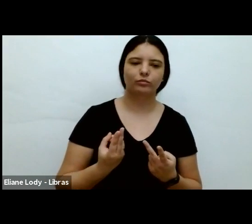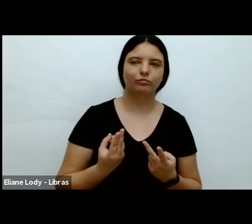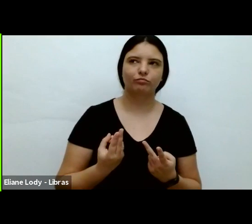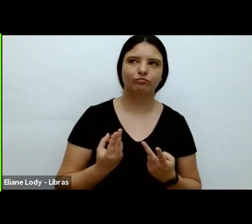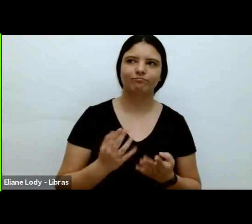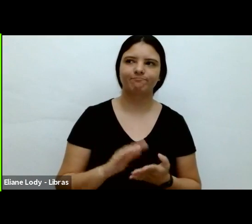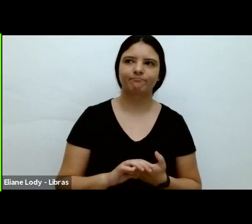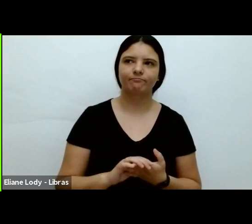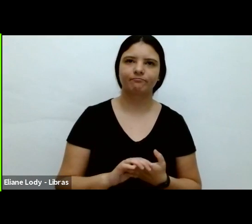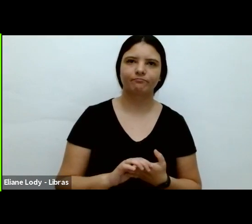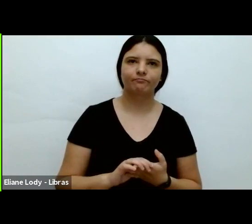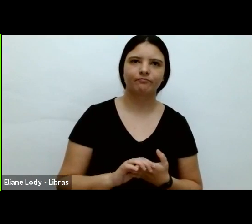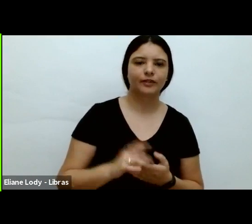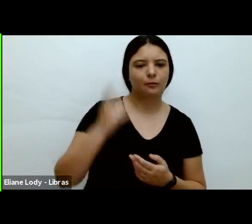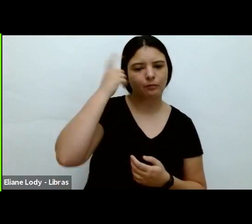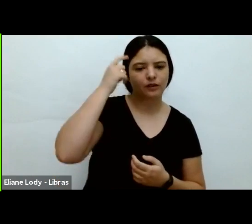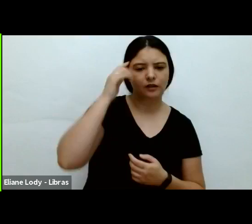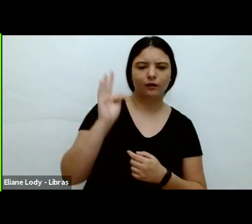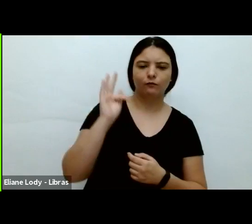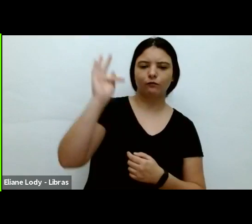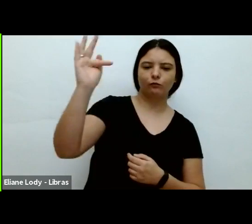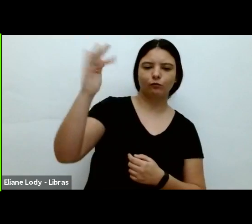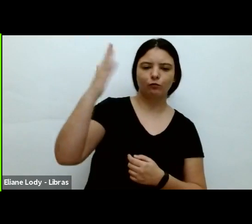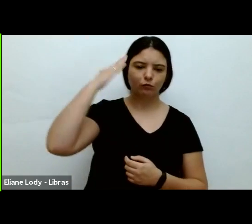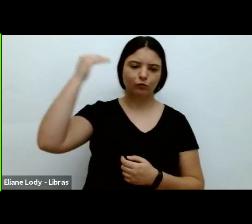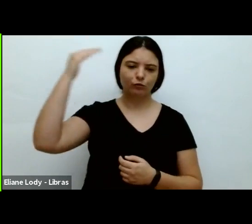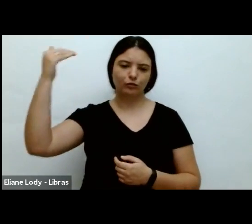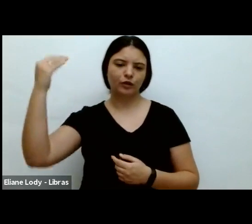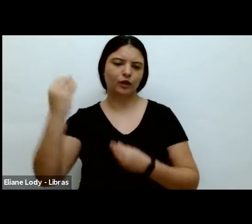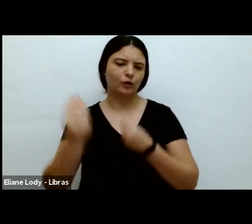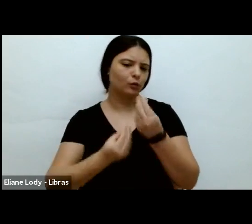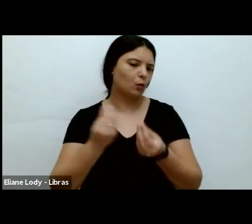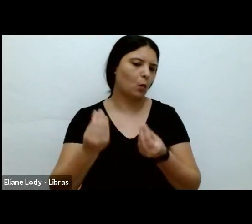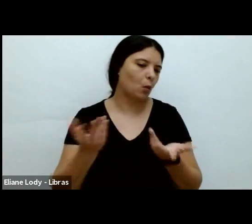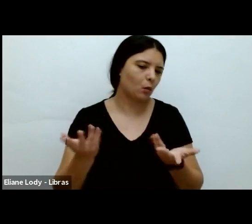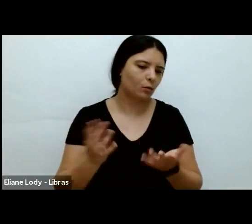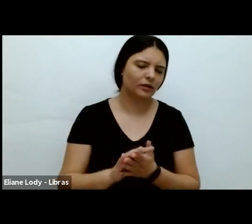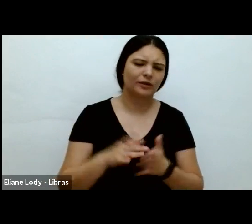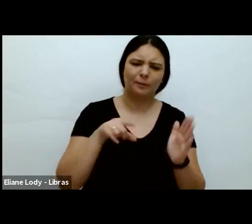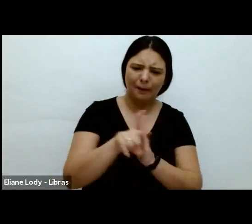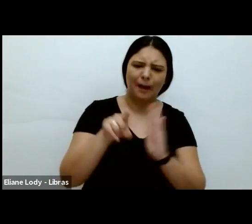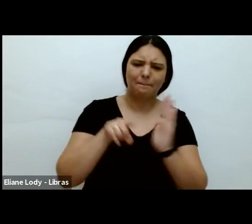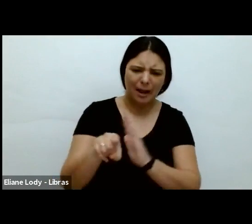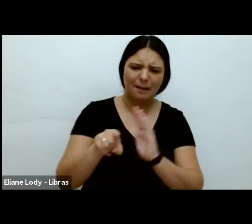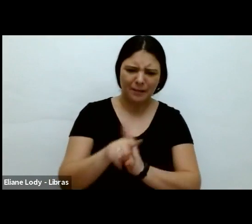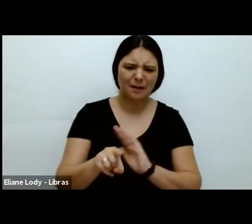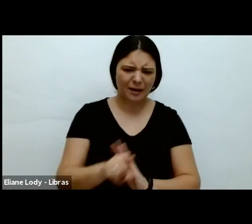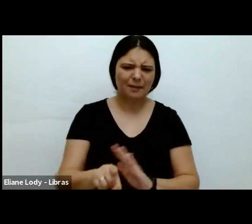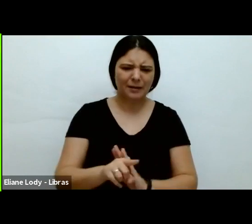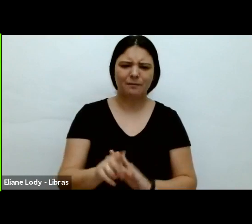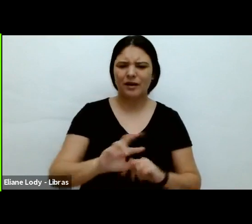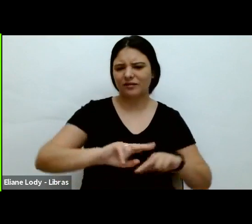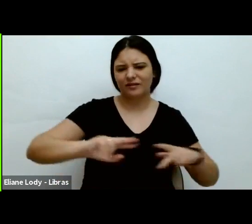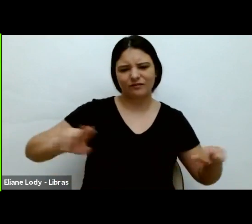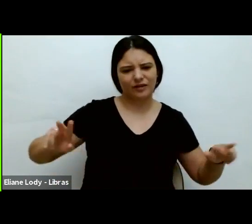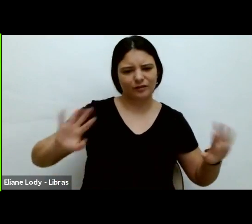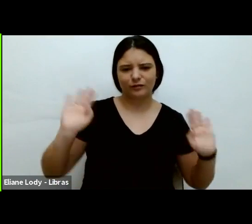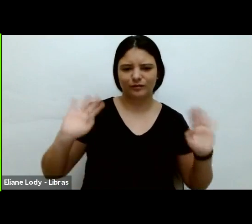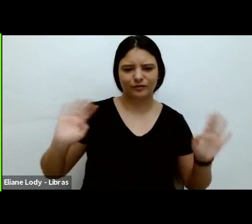competition. Know. there know, there was very many questions there was very many questions. so I'll phone. 'll focus on on the day one